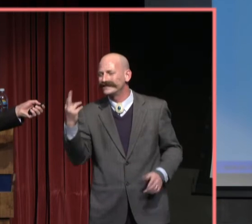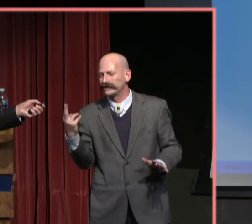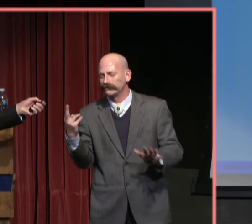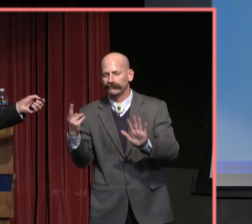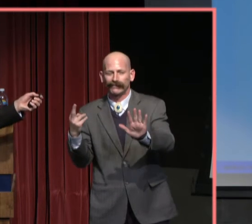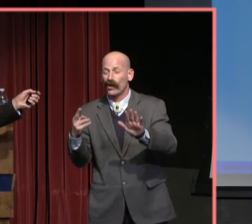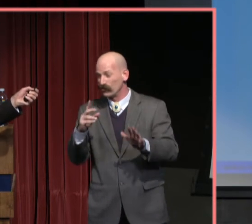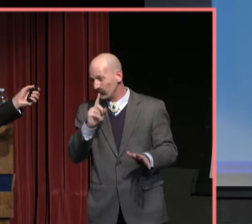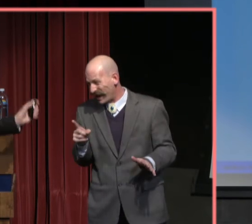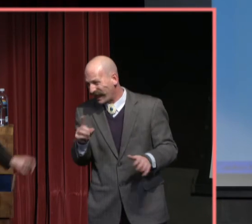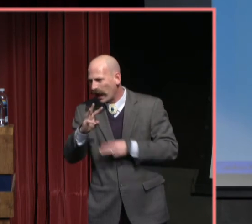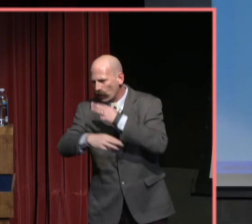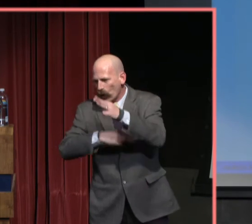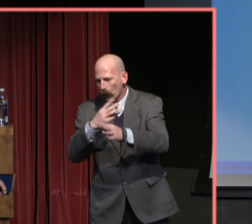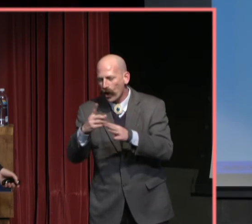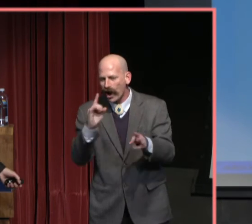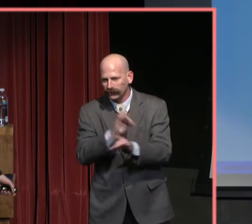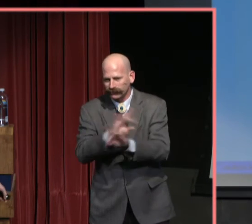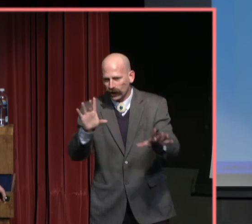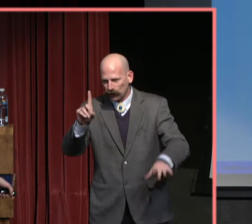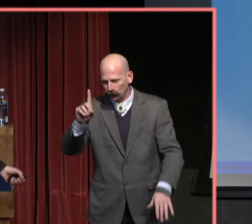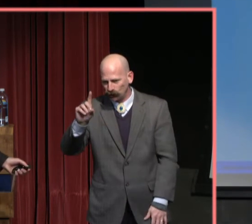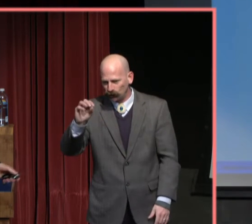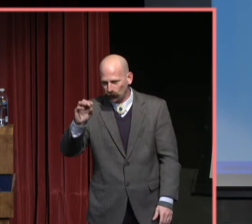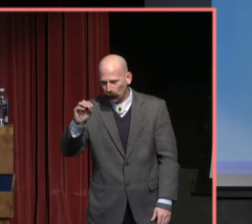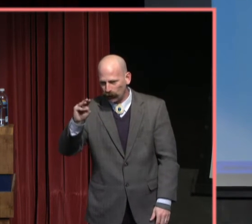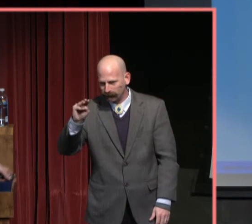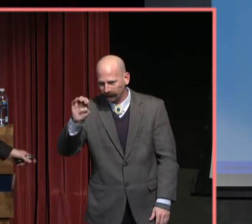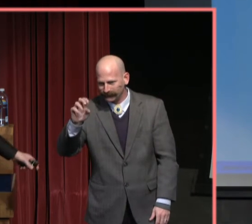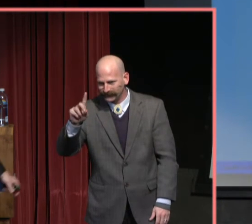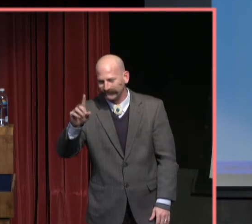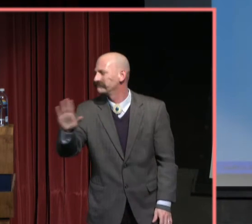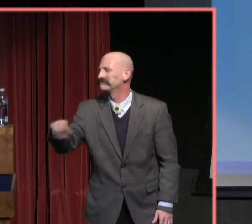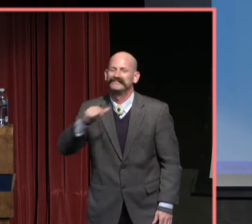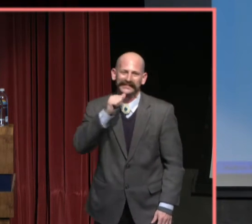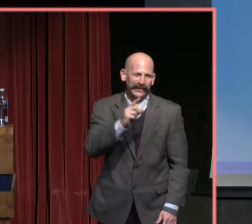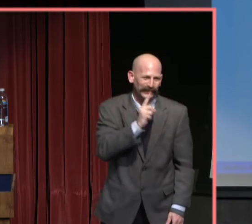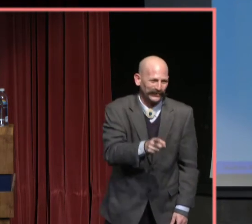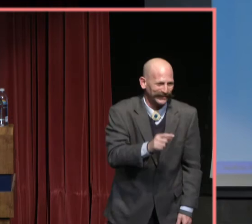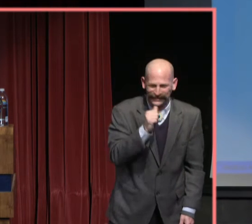That's not true, first of all, the timescale.